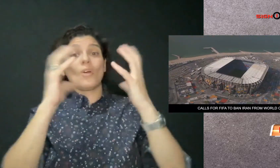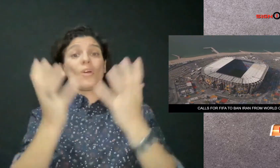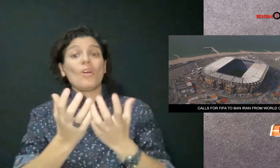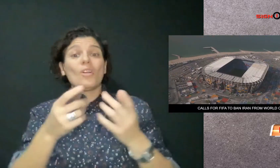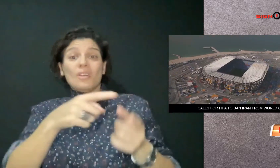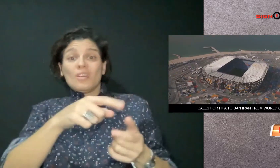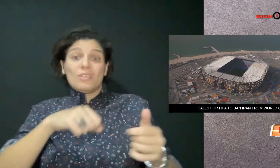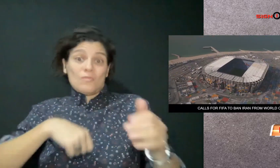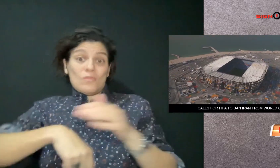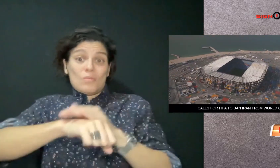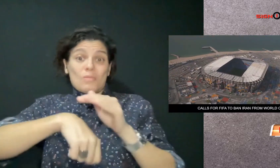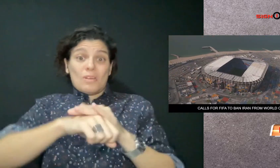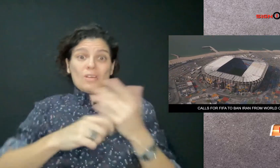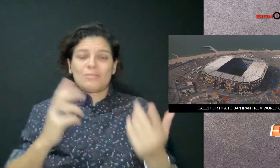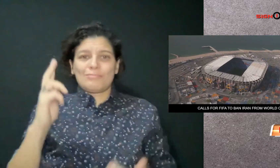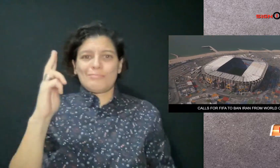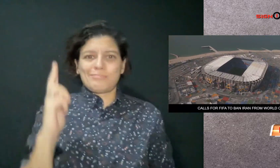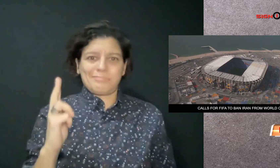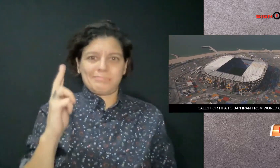the World Cup starts November 20